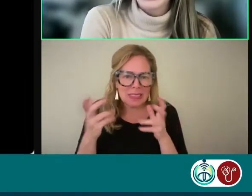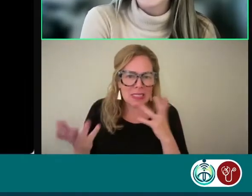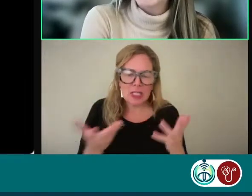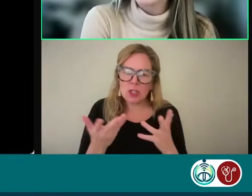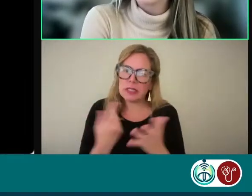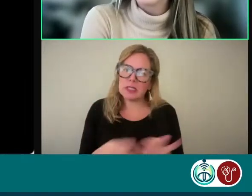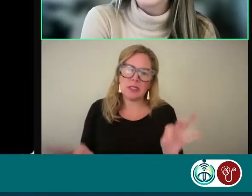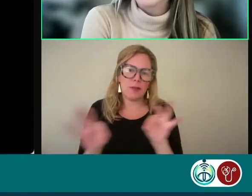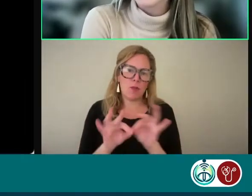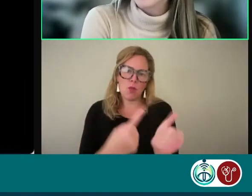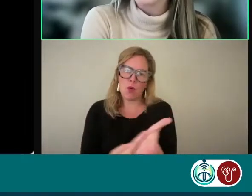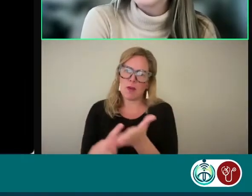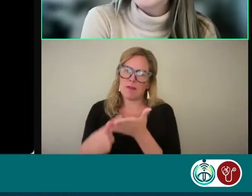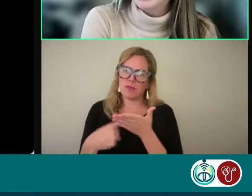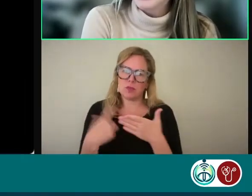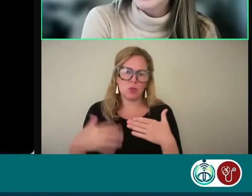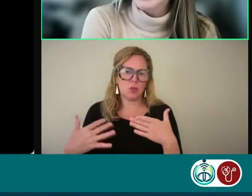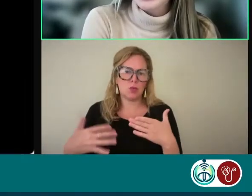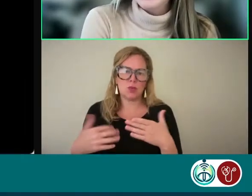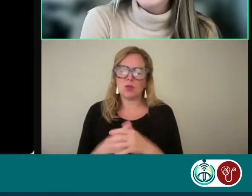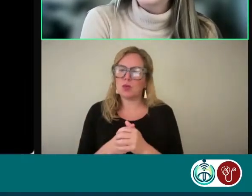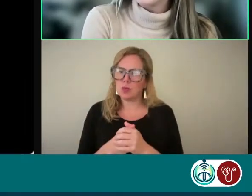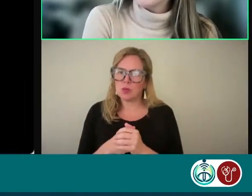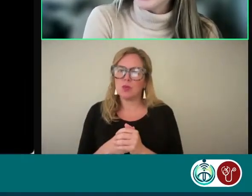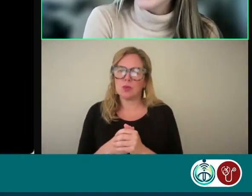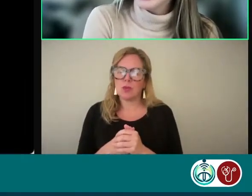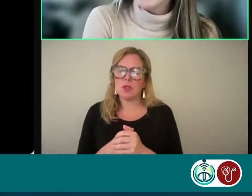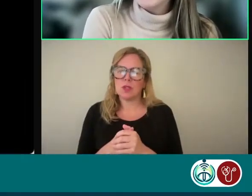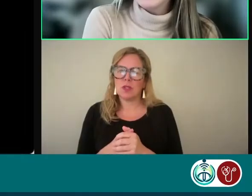And there might feel like there's a lot of difference and nuance in the community,